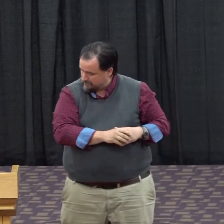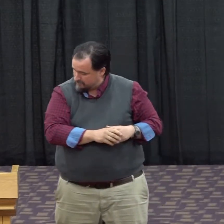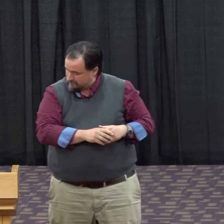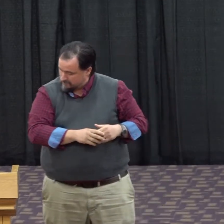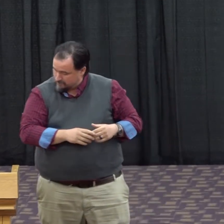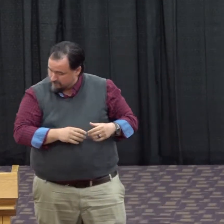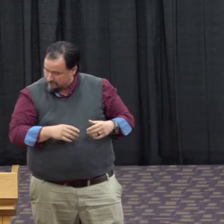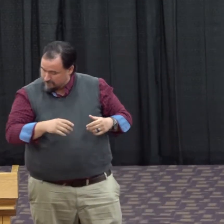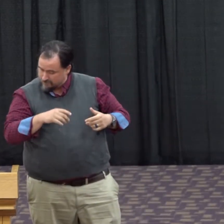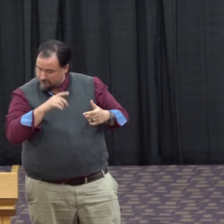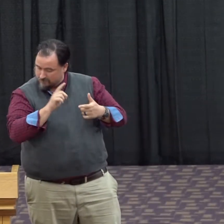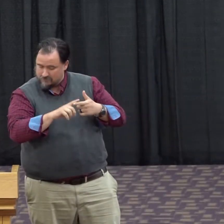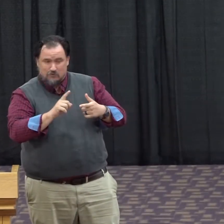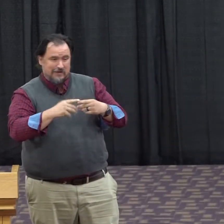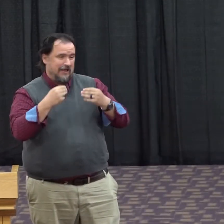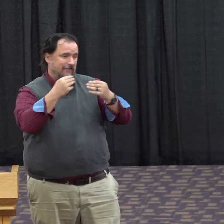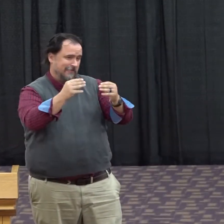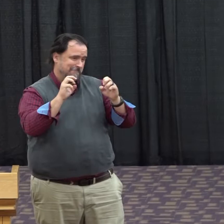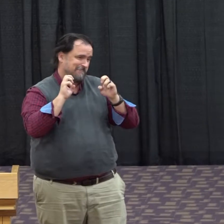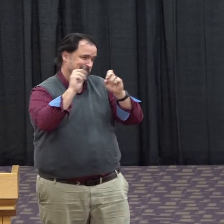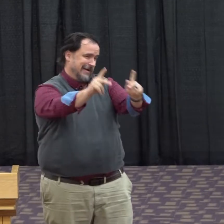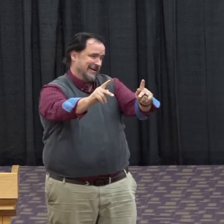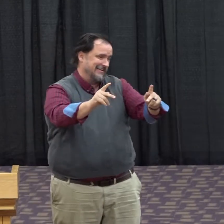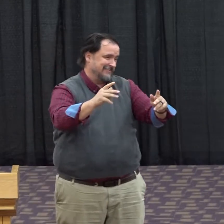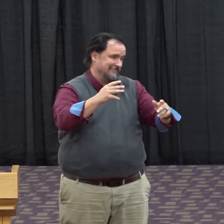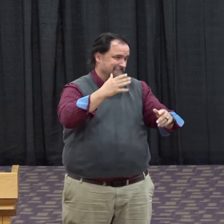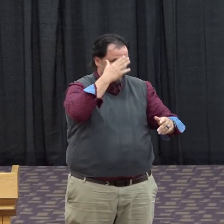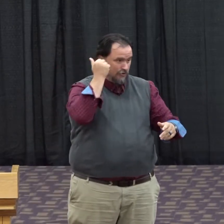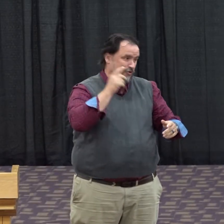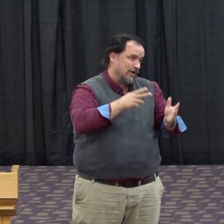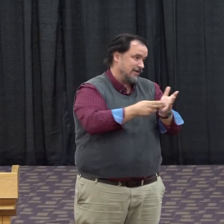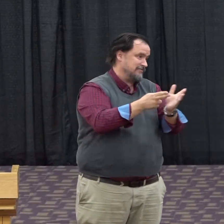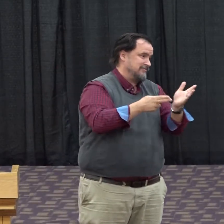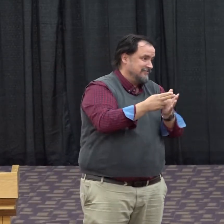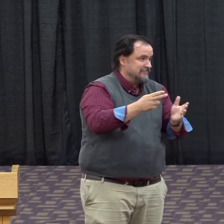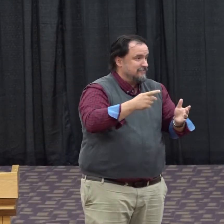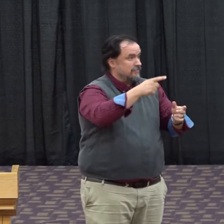Building connections. The next thing is giving back.